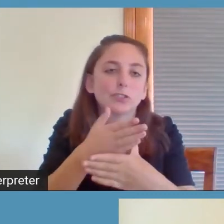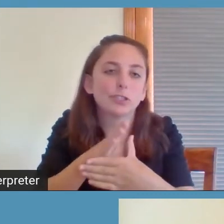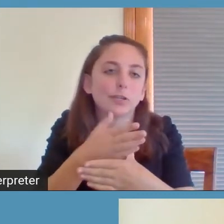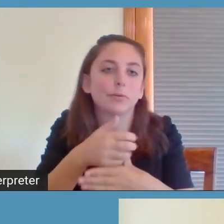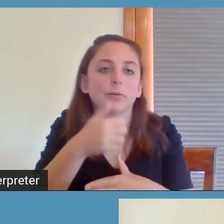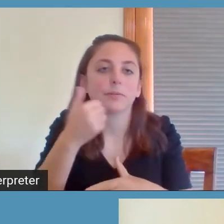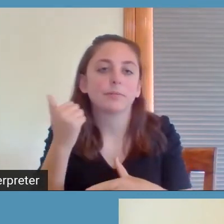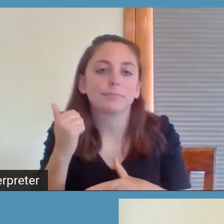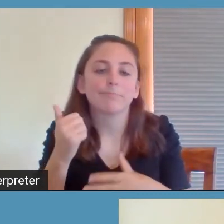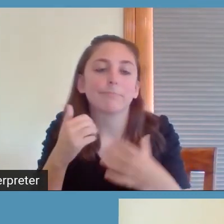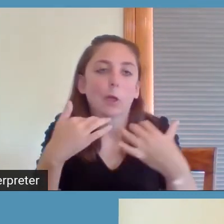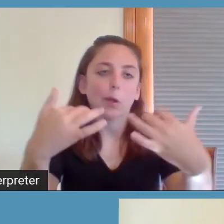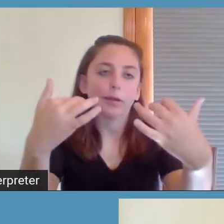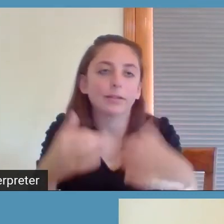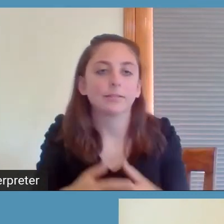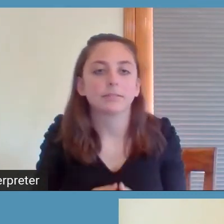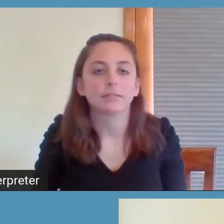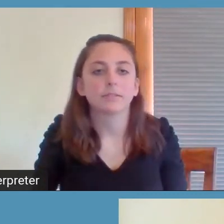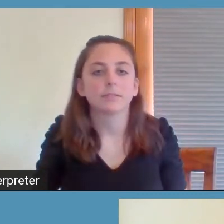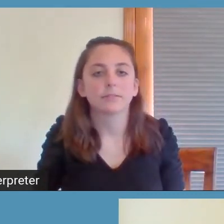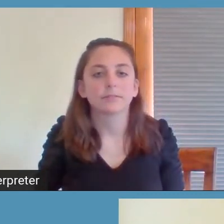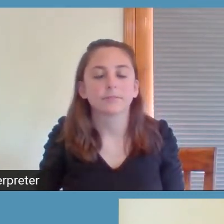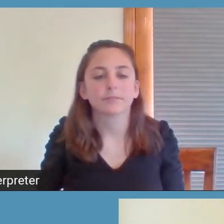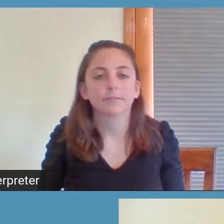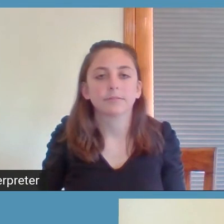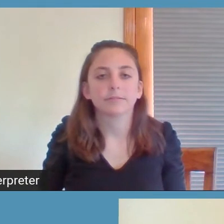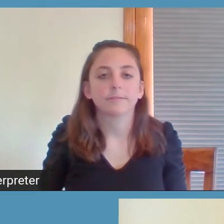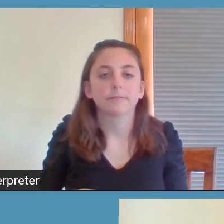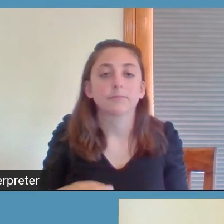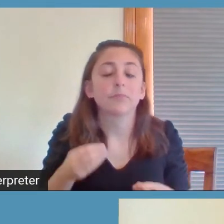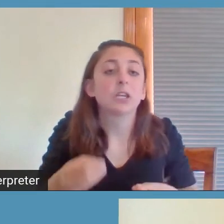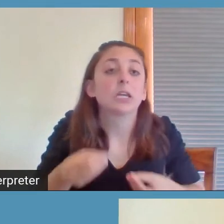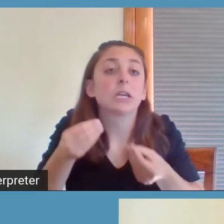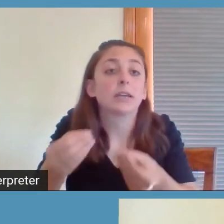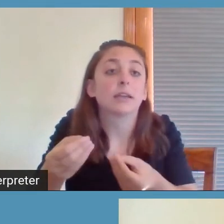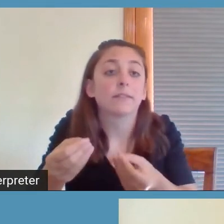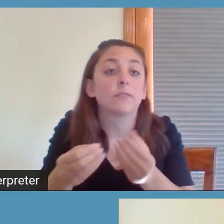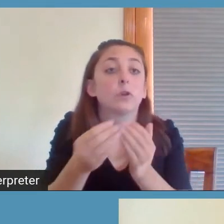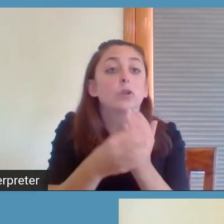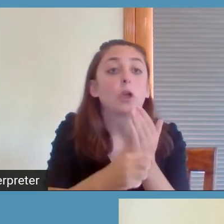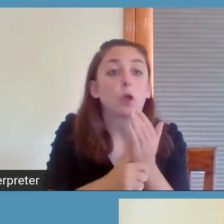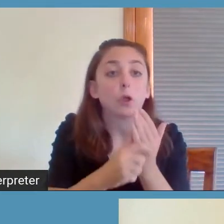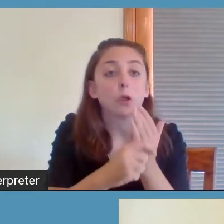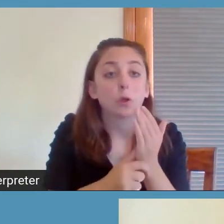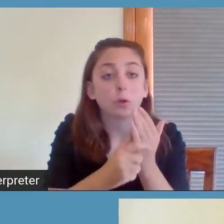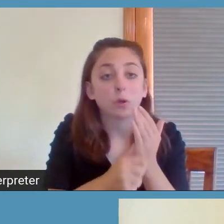you the hyper um allergic um article that has the links at the bottom nice for the accounts